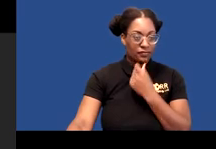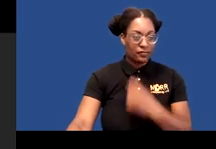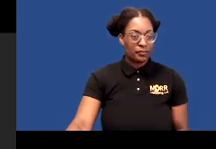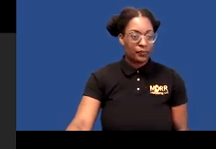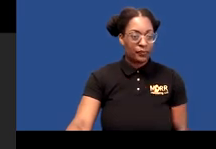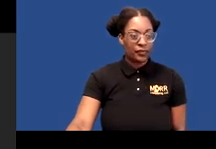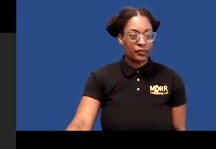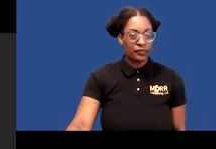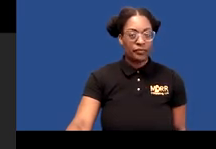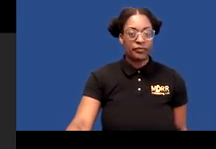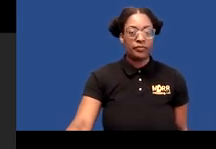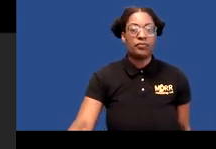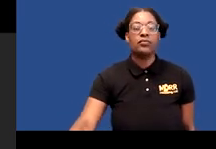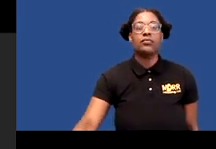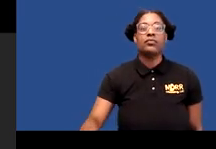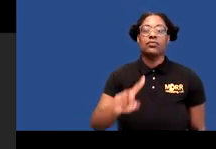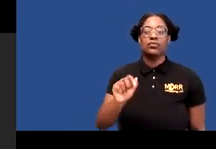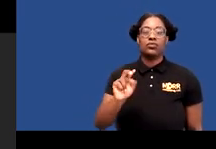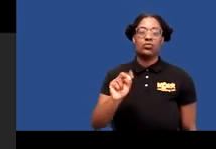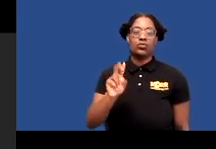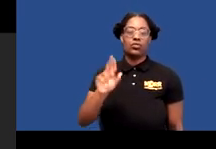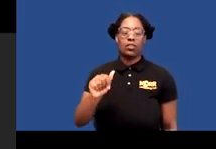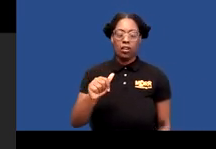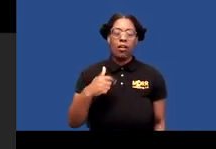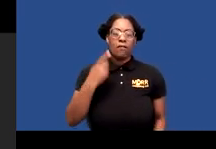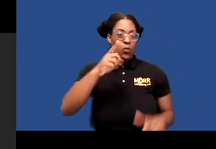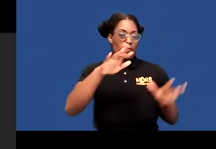For the sake of the recording, I'd like to share what the poll questions are: